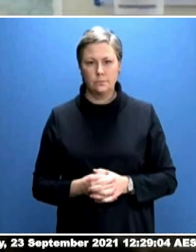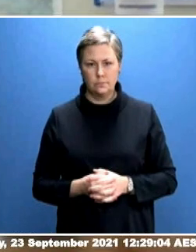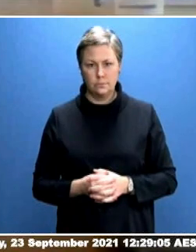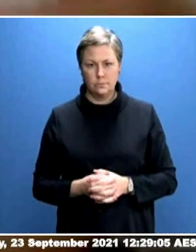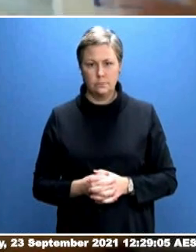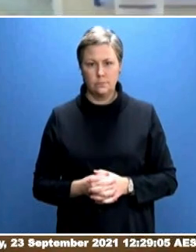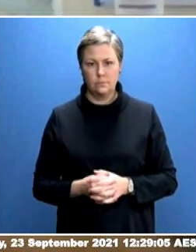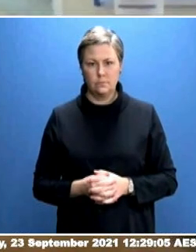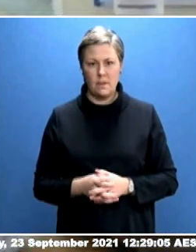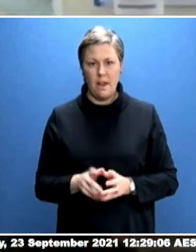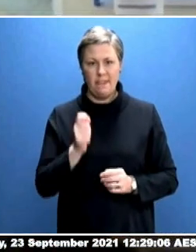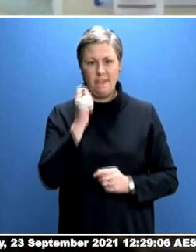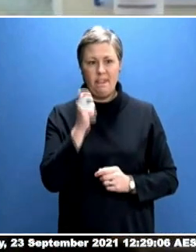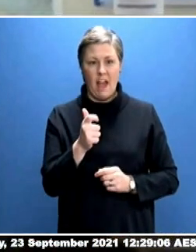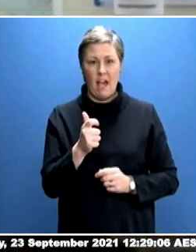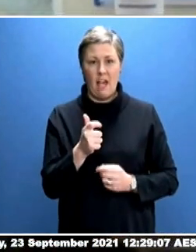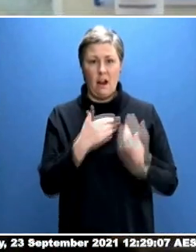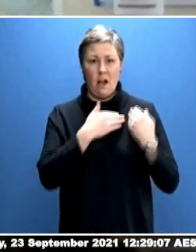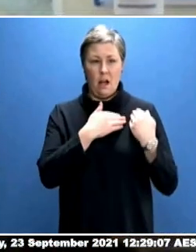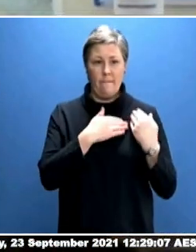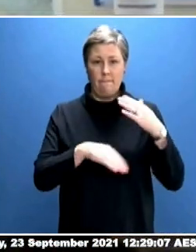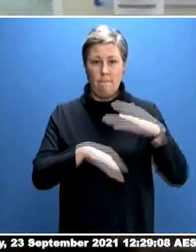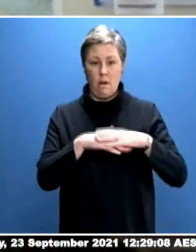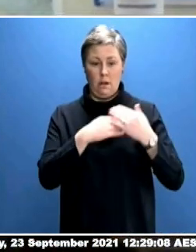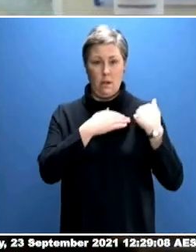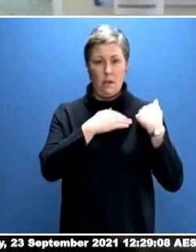other than the decision to utilise Secure Care,